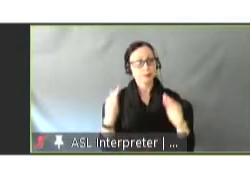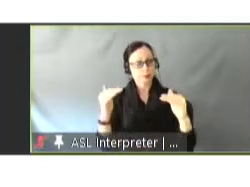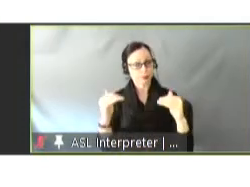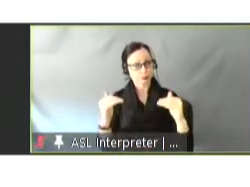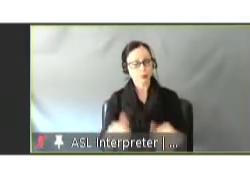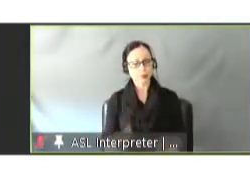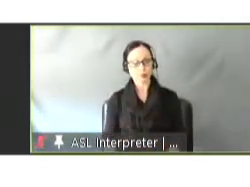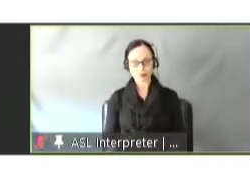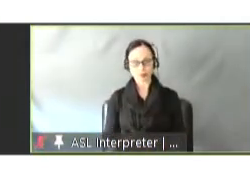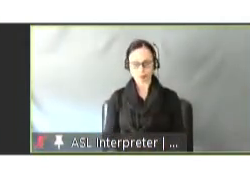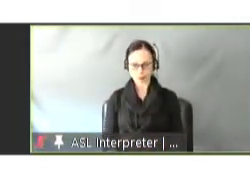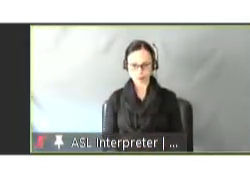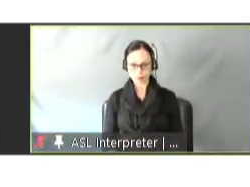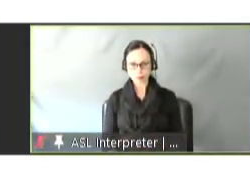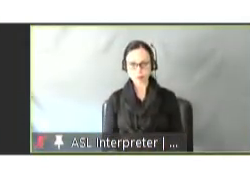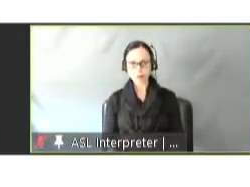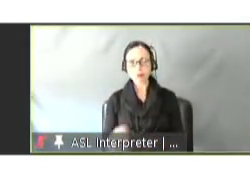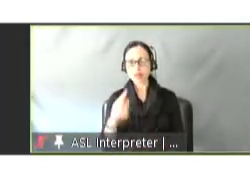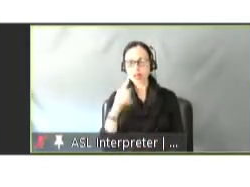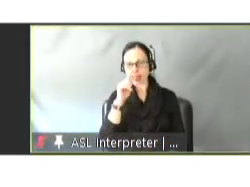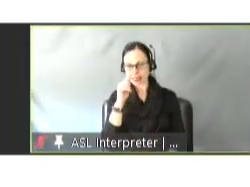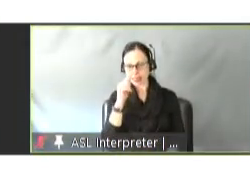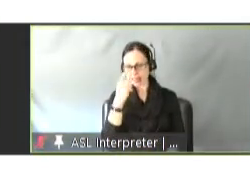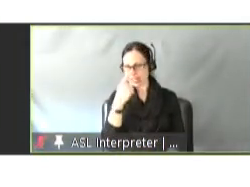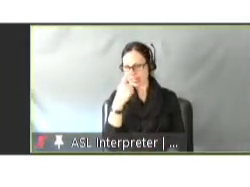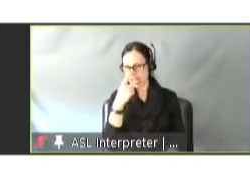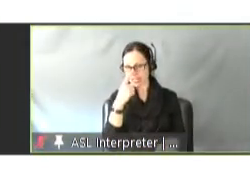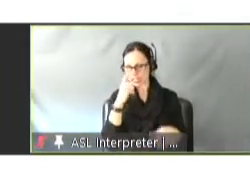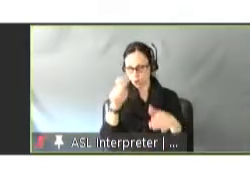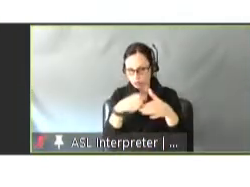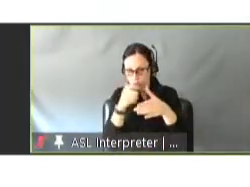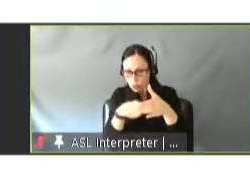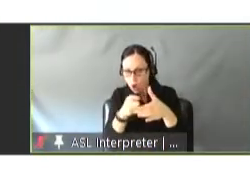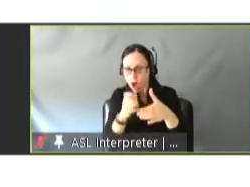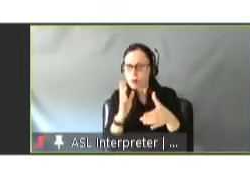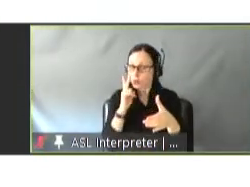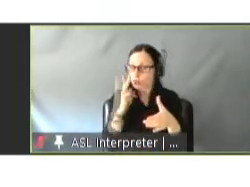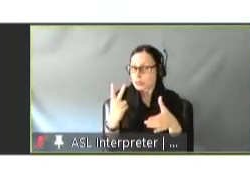When we look in the nasal swabs, however, you'll see that while there is some clearance of the